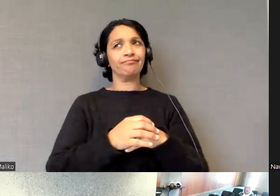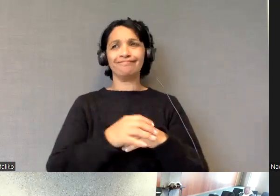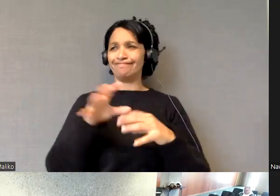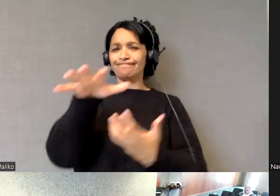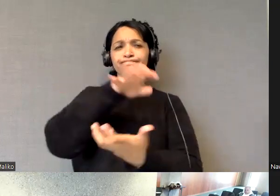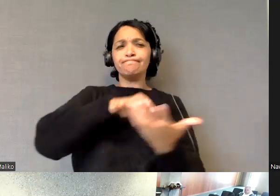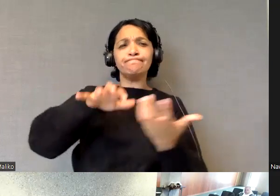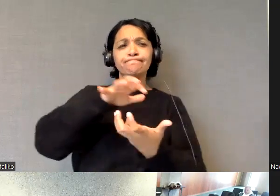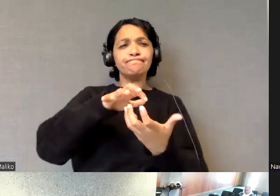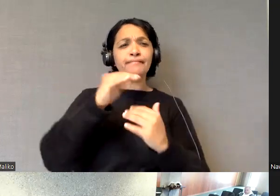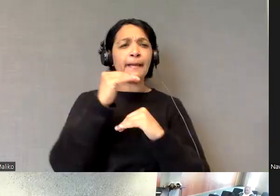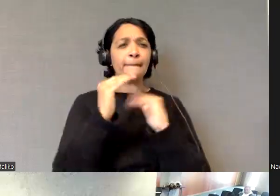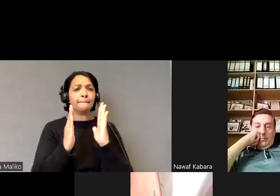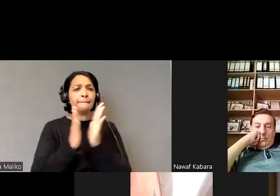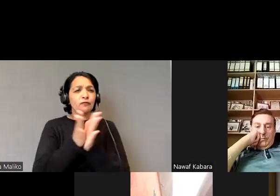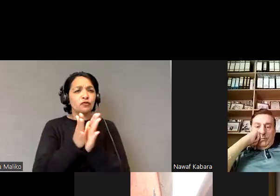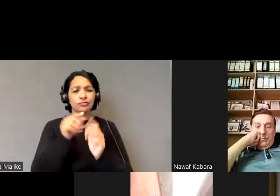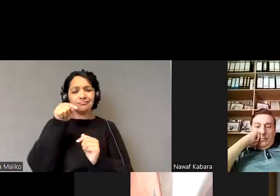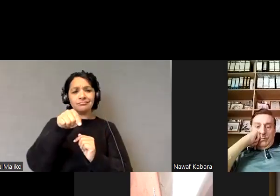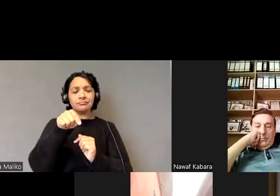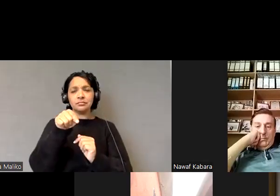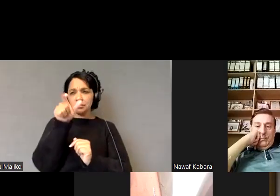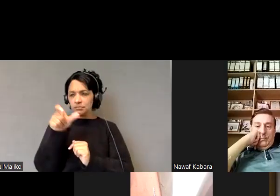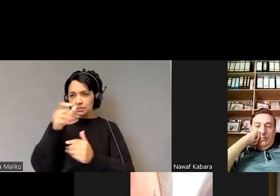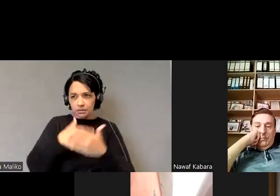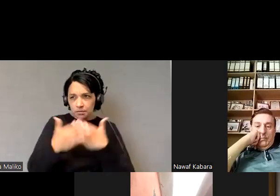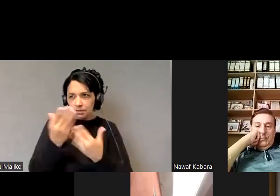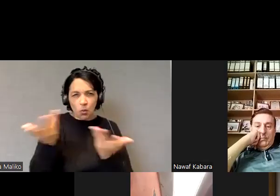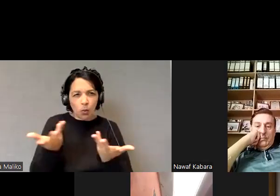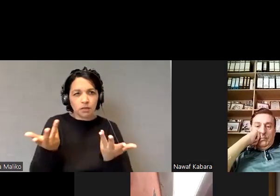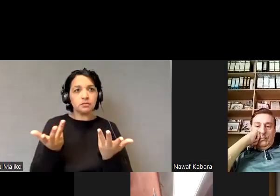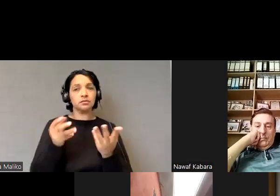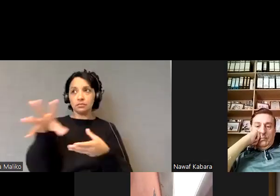disabilities and limited understanding of what their inclusion would be.